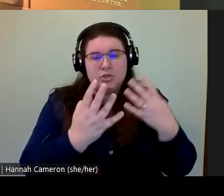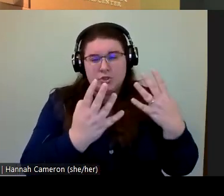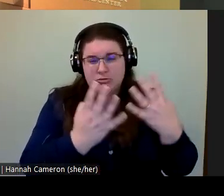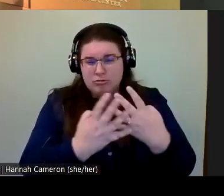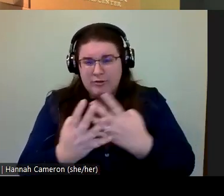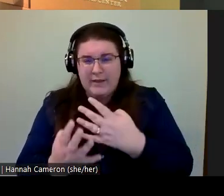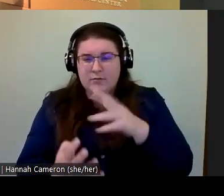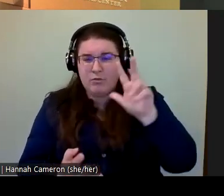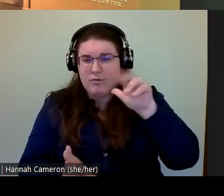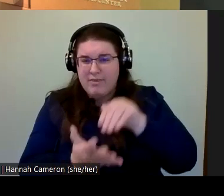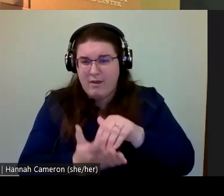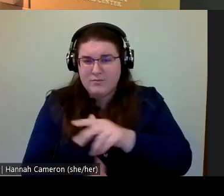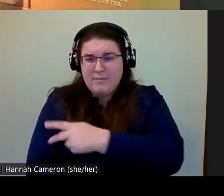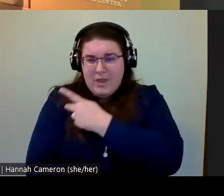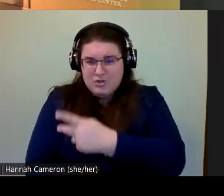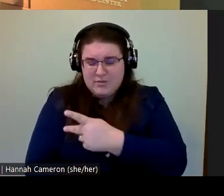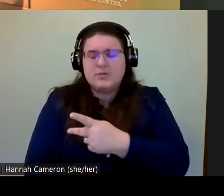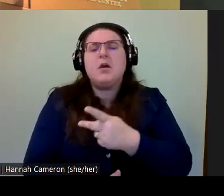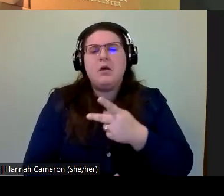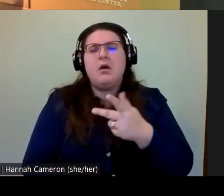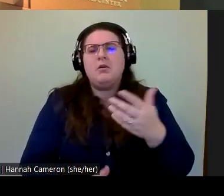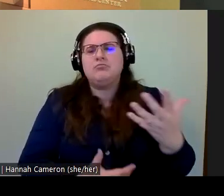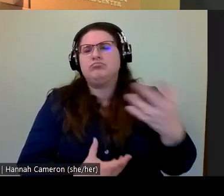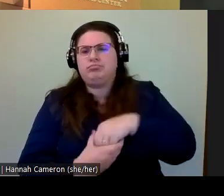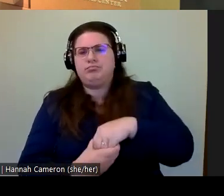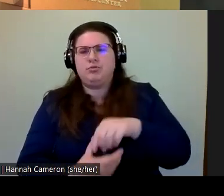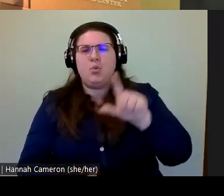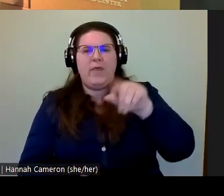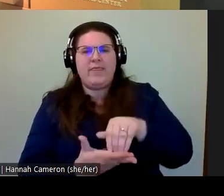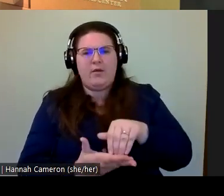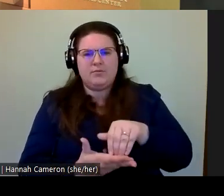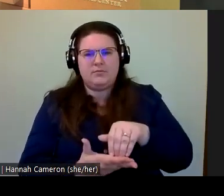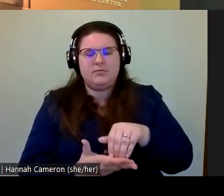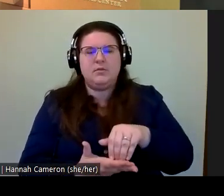enrolled a thousand patients a thousand people got randomly assigned 500 of them to the tellah health